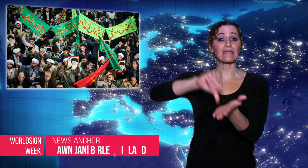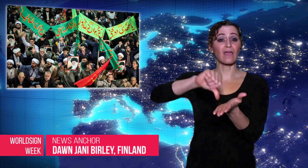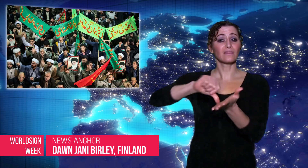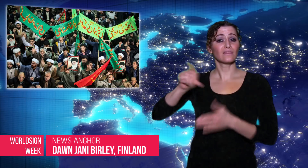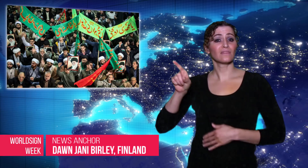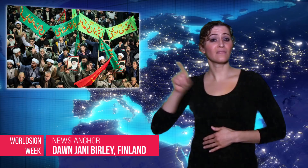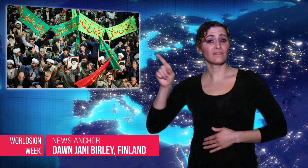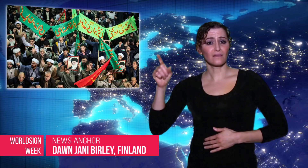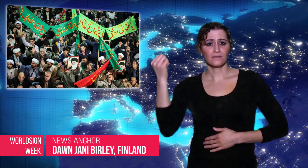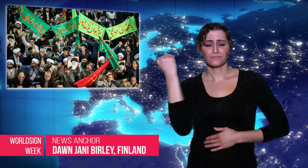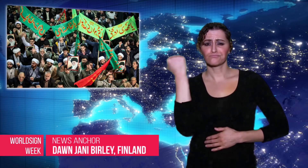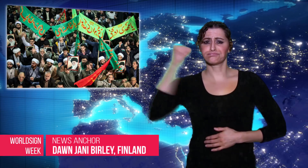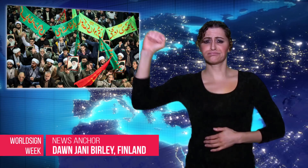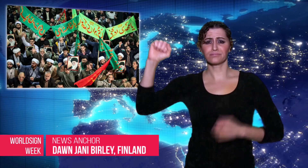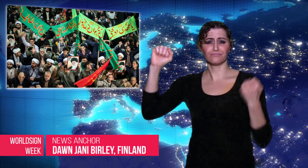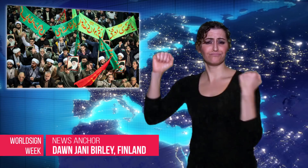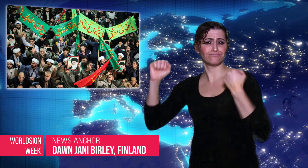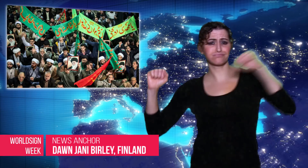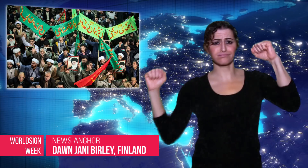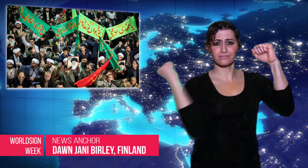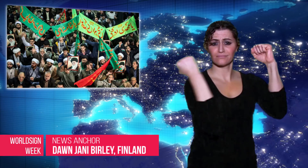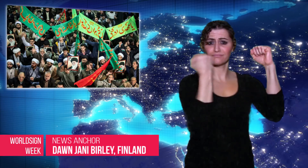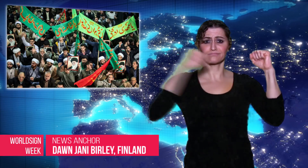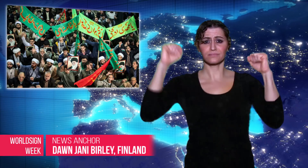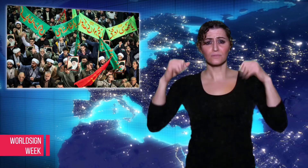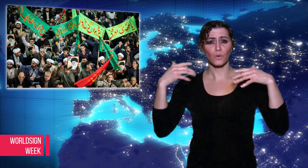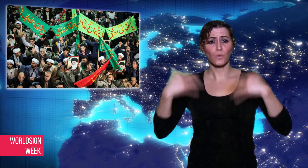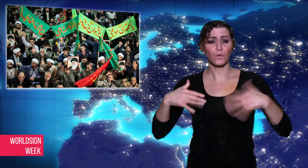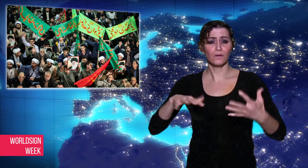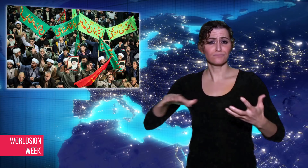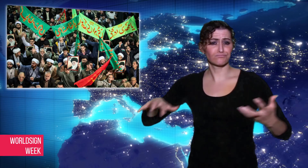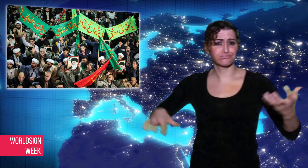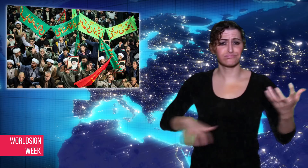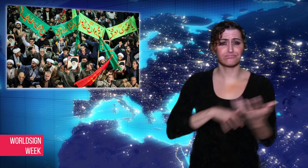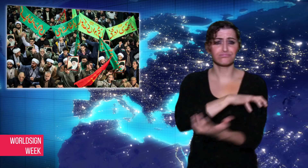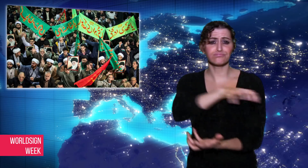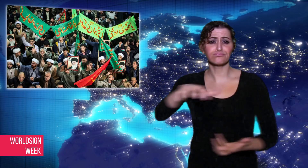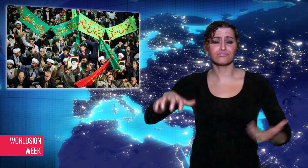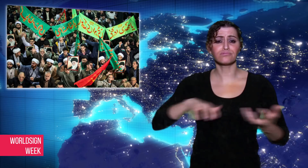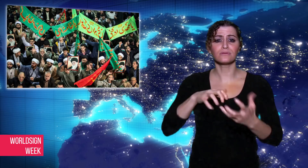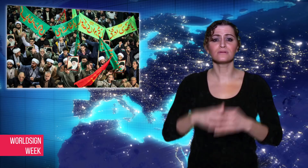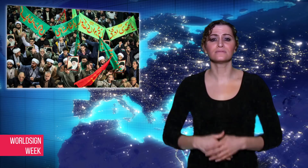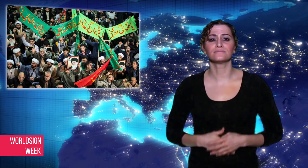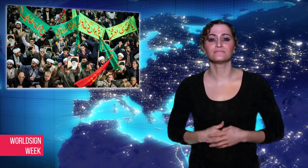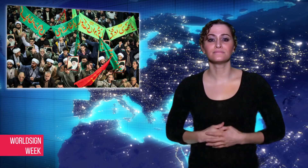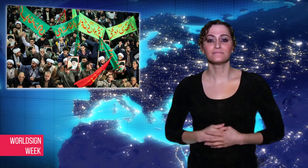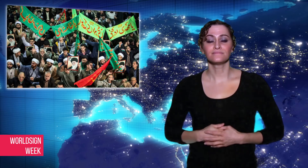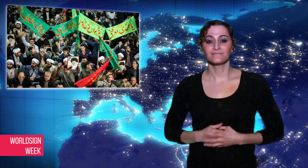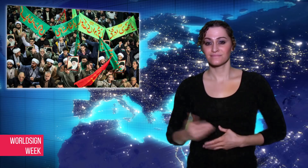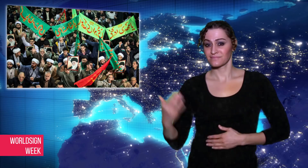Dawn: The past week Iranians have taken